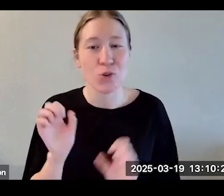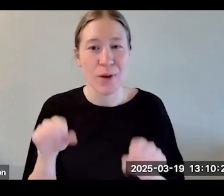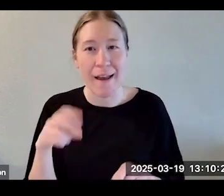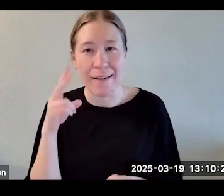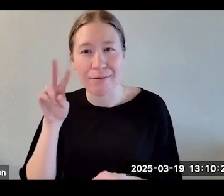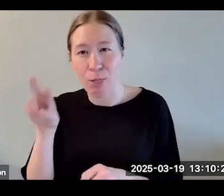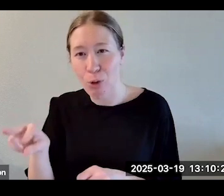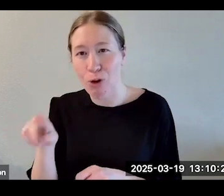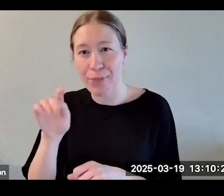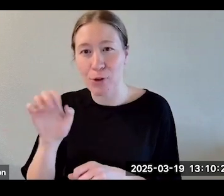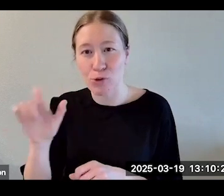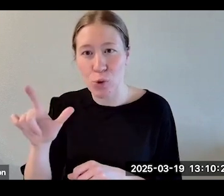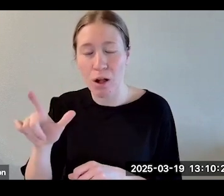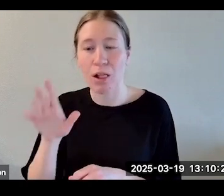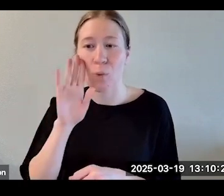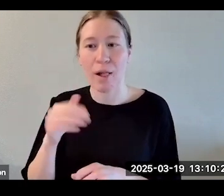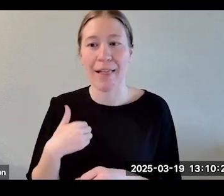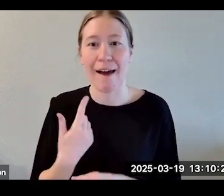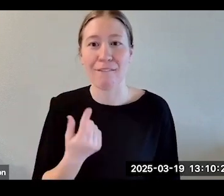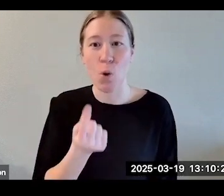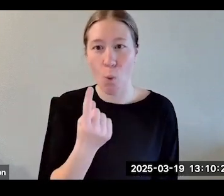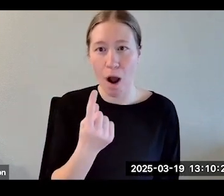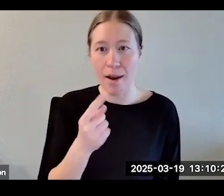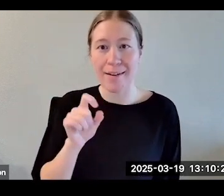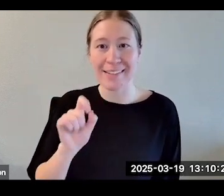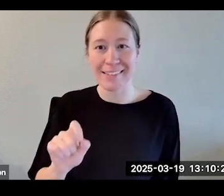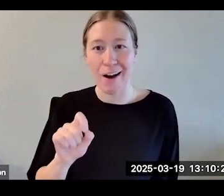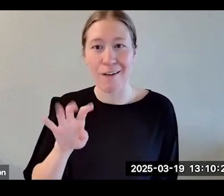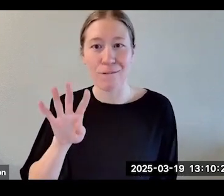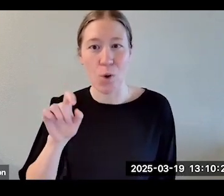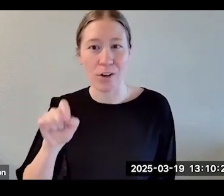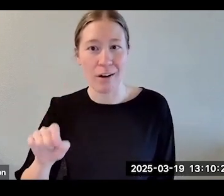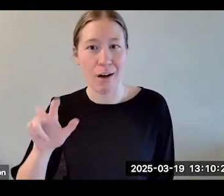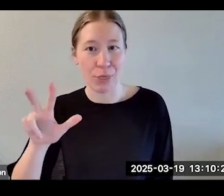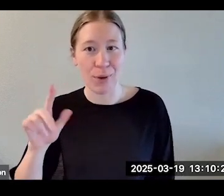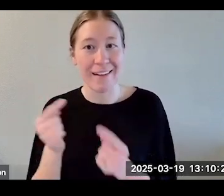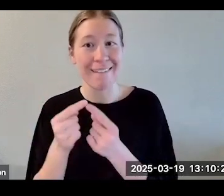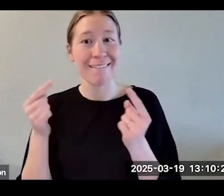where 1.4.3 contrast, minimum, AA,